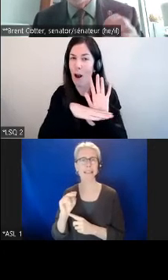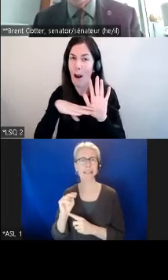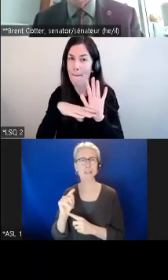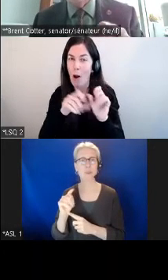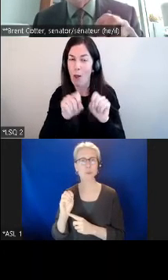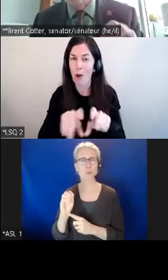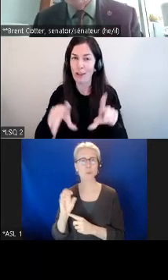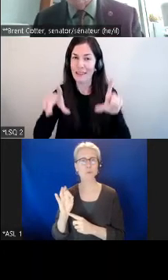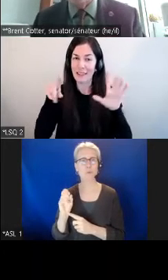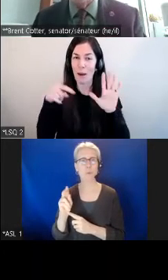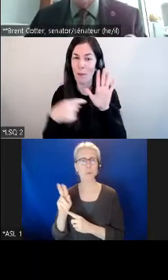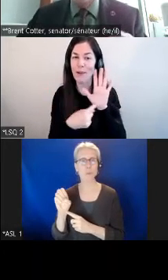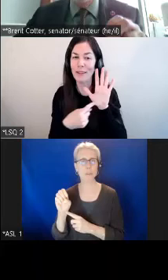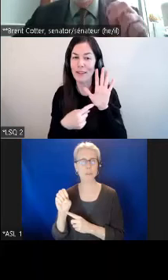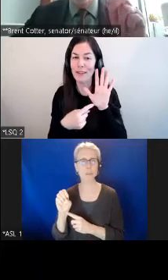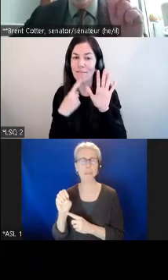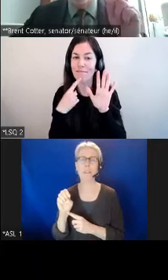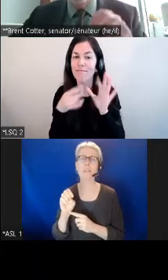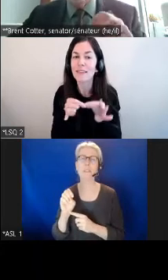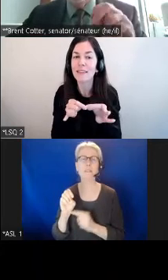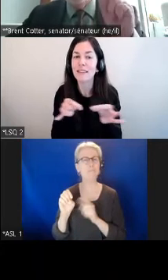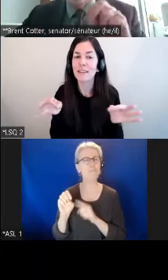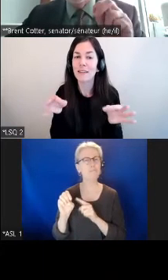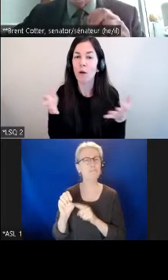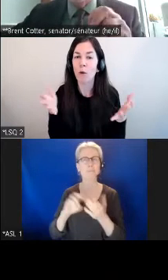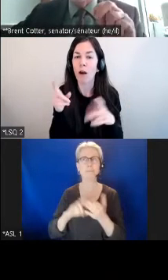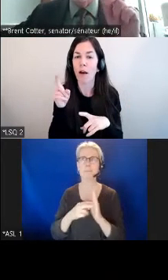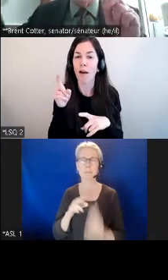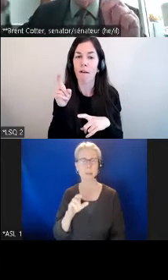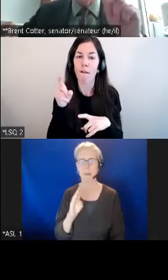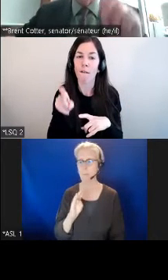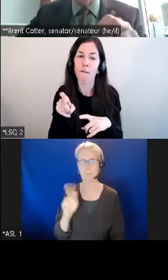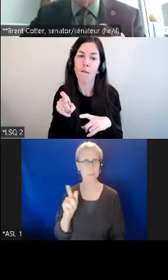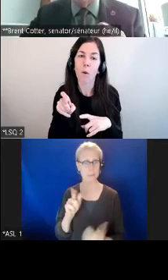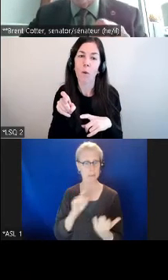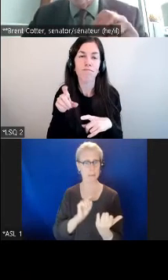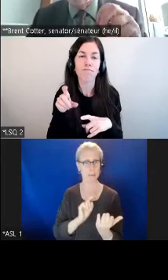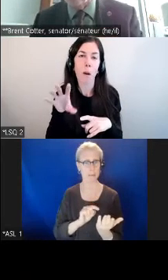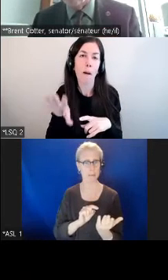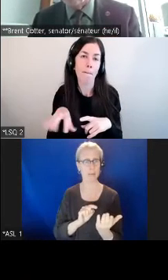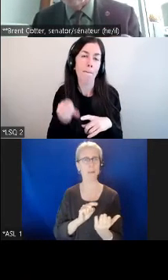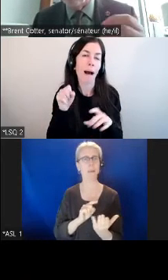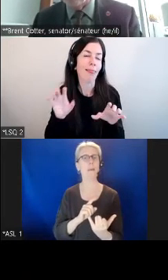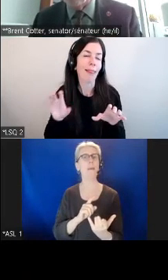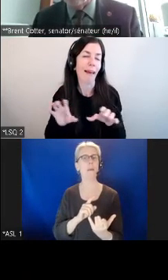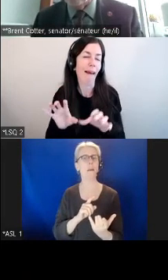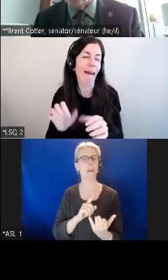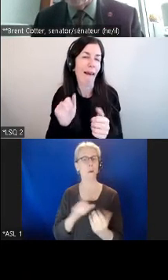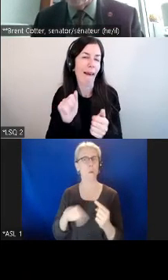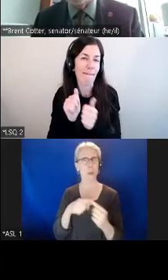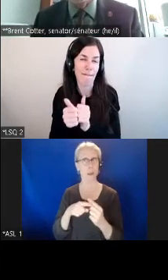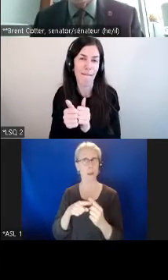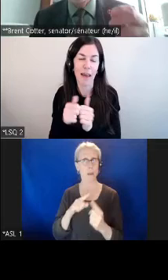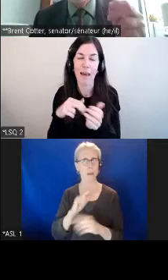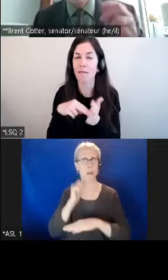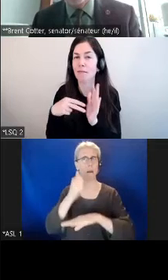OFTEN BILLS HAVE SOME BUILT-IN MECHANISM THAT WILL TRIGGER WHEN THEY COME INTO EXISTENCE.